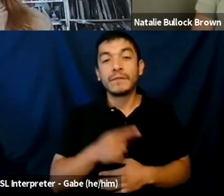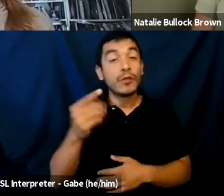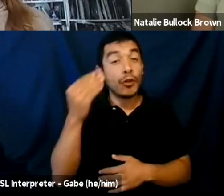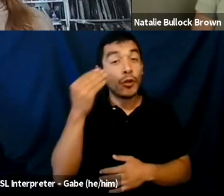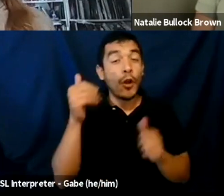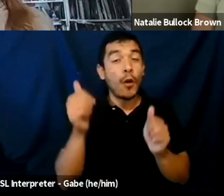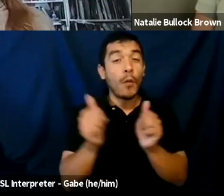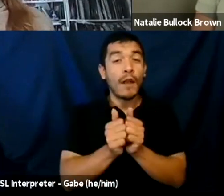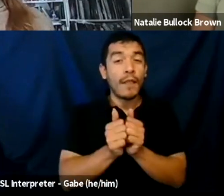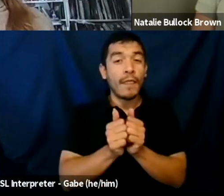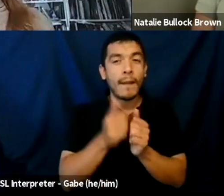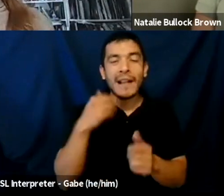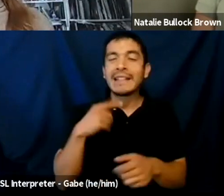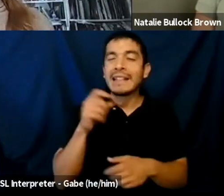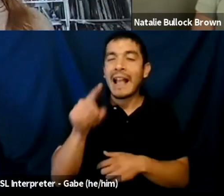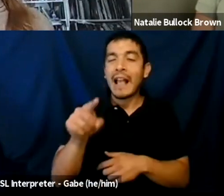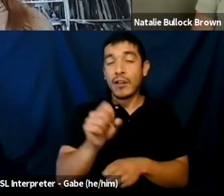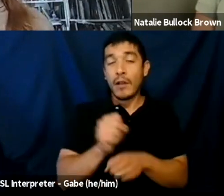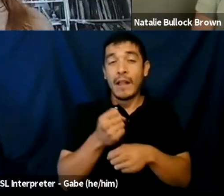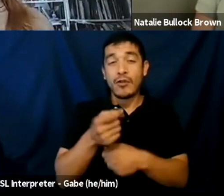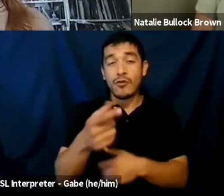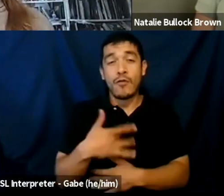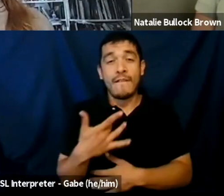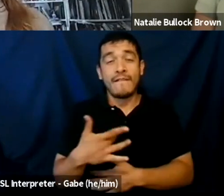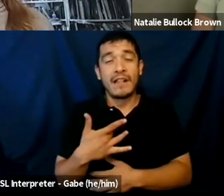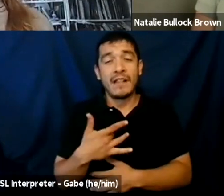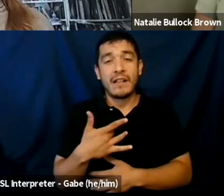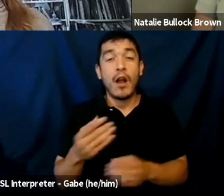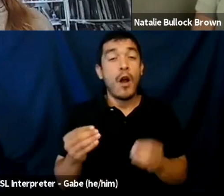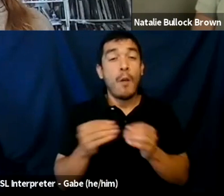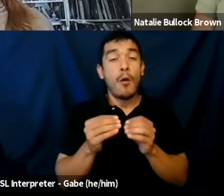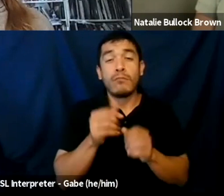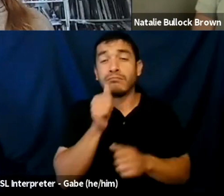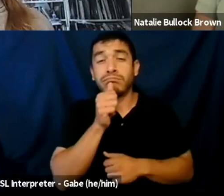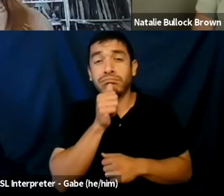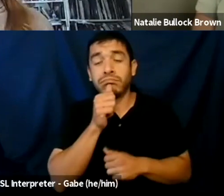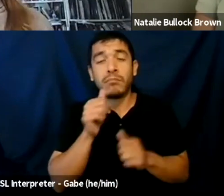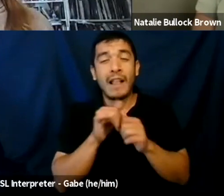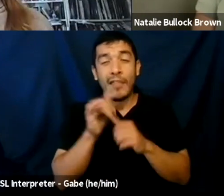because I asked her, does that make you feel more anonymous? Do you think that that protects your identity?